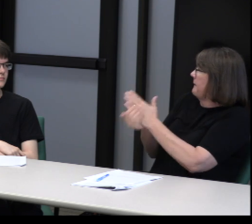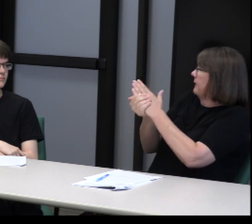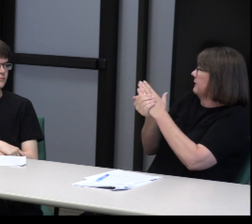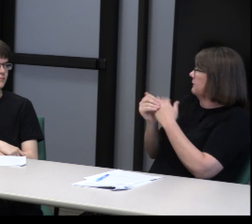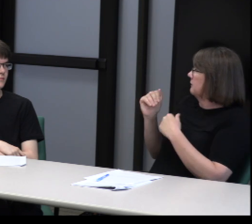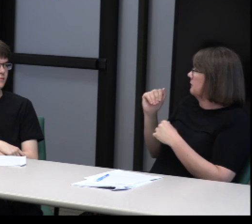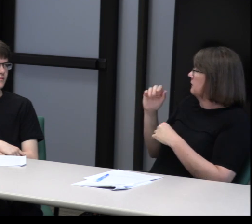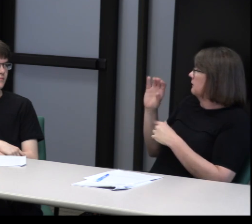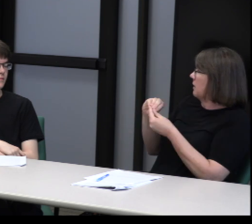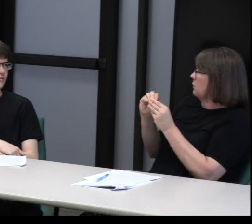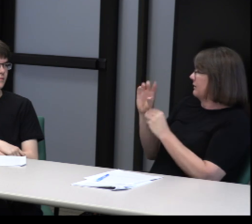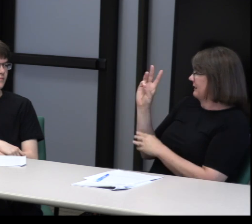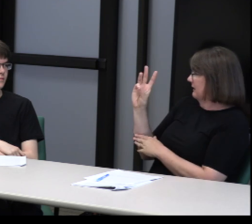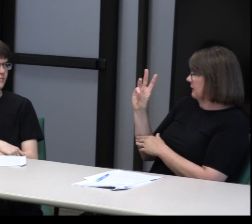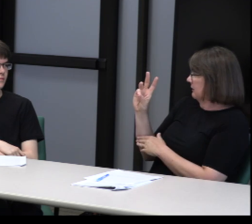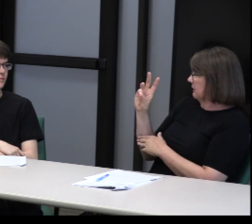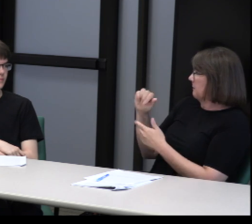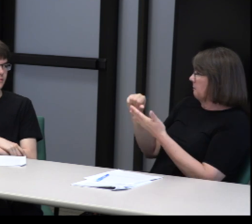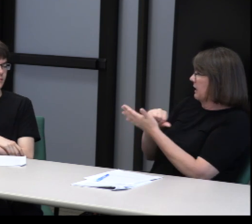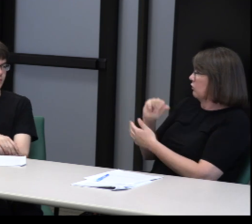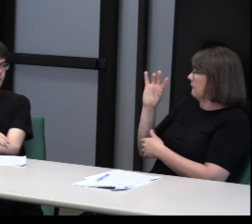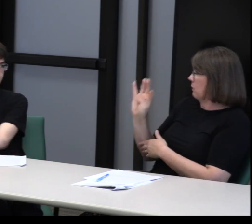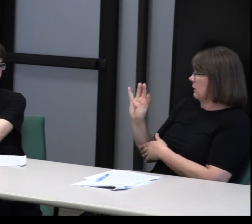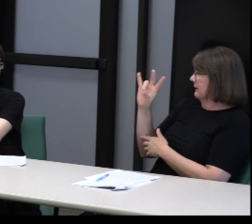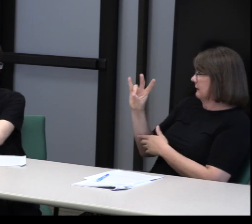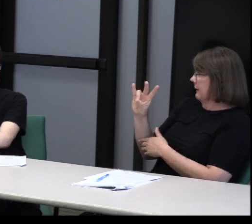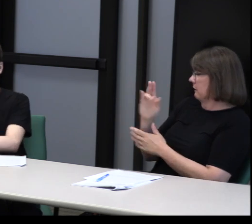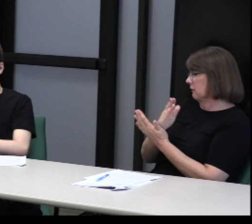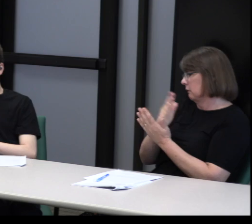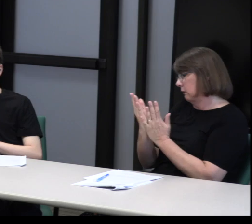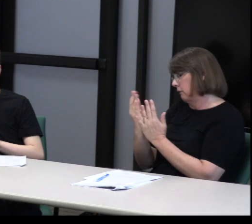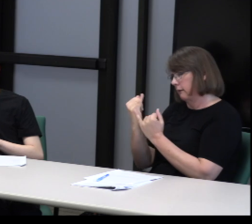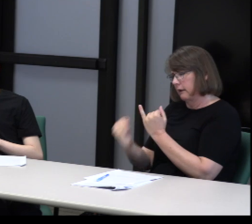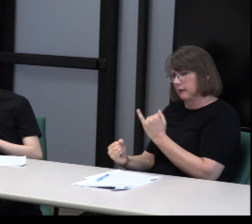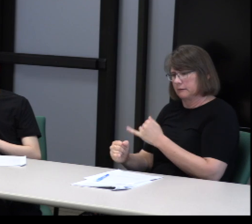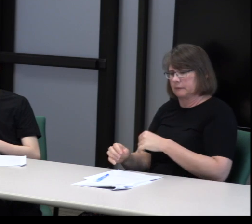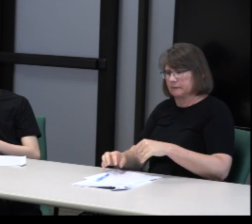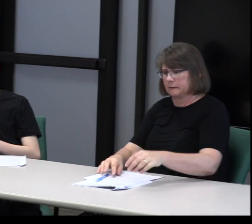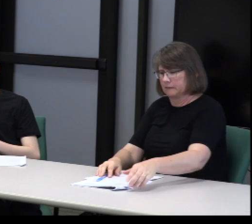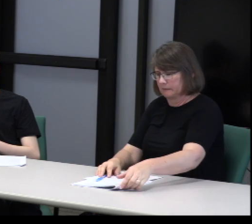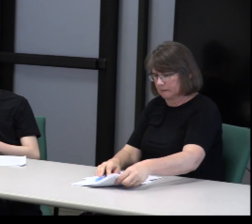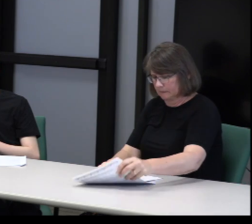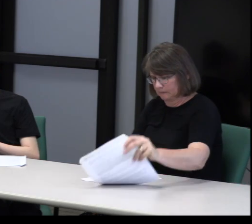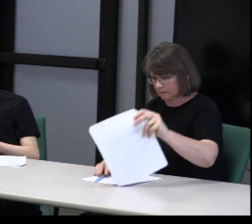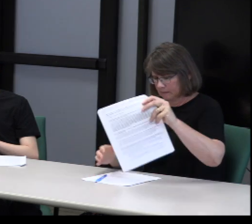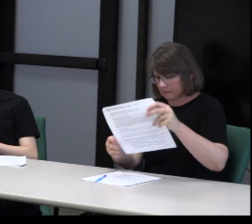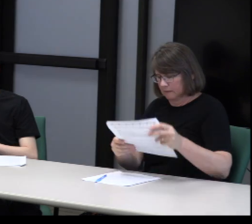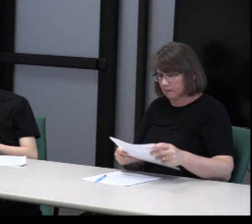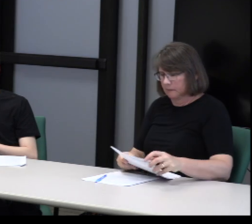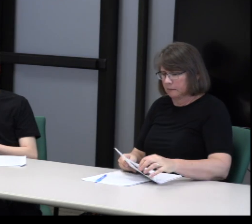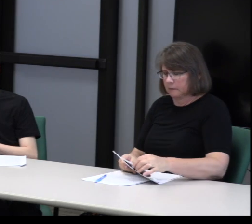I'm thinking about Appendix VI on page 47. Look at that. It's towards the end.